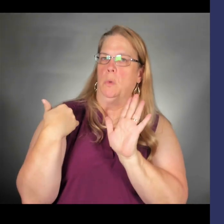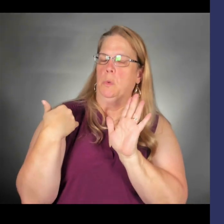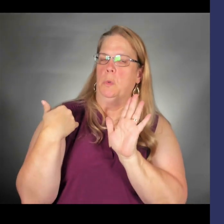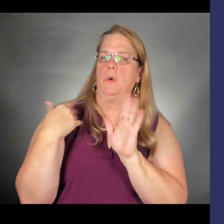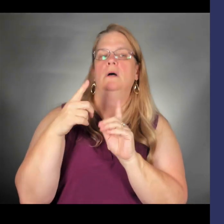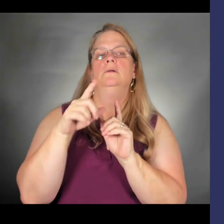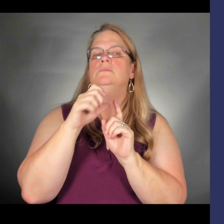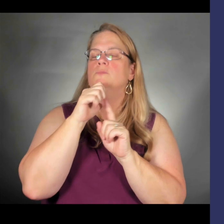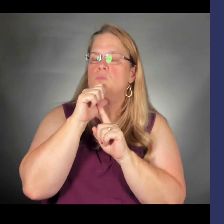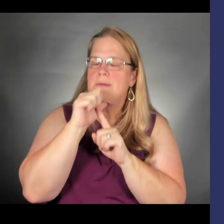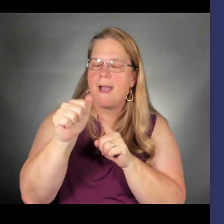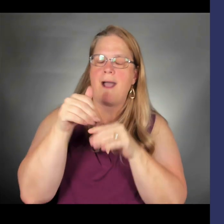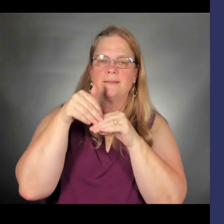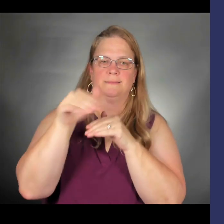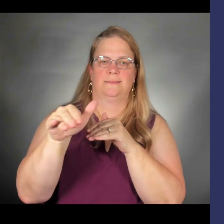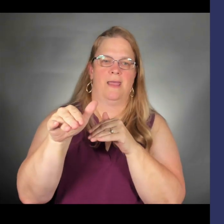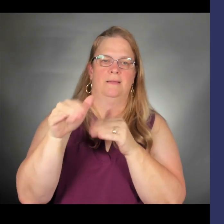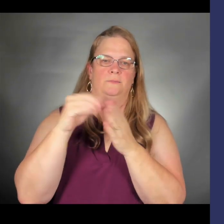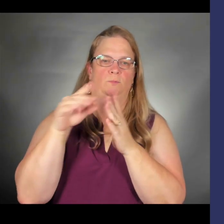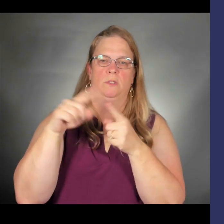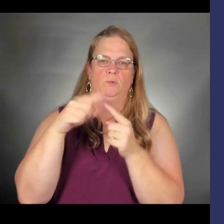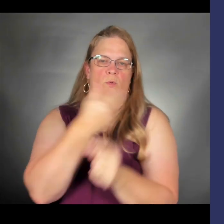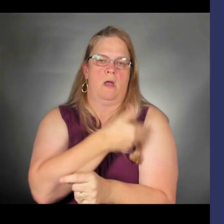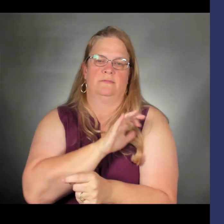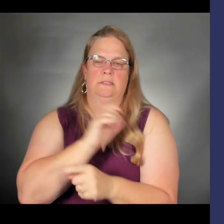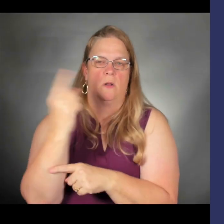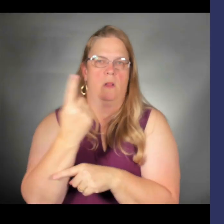This has happened in the past: do not